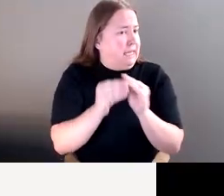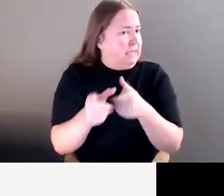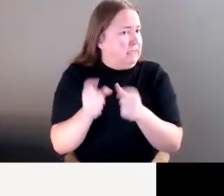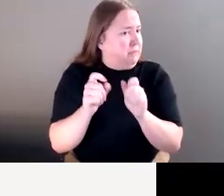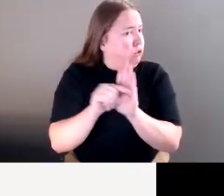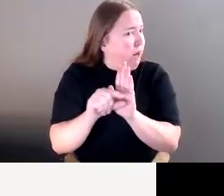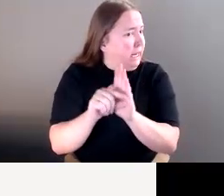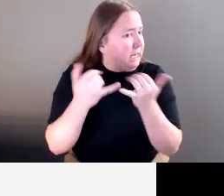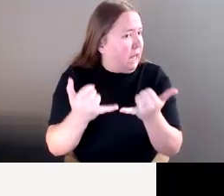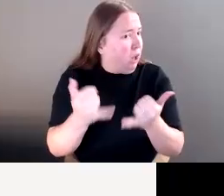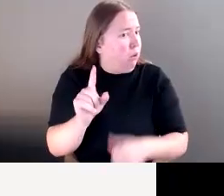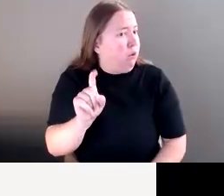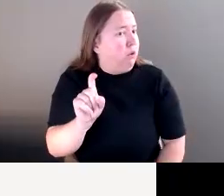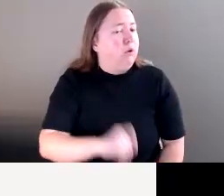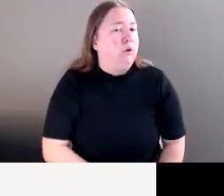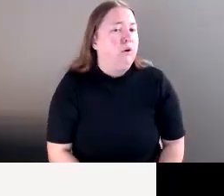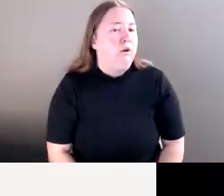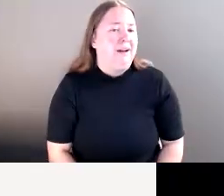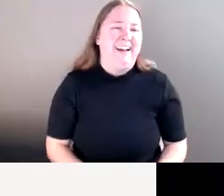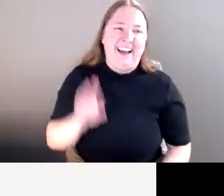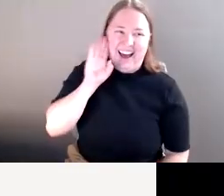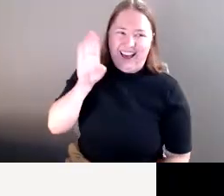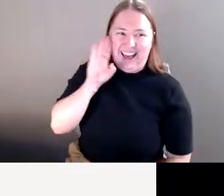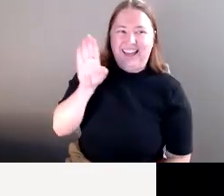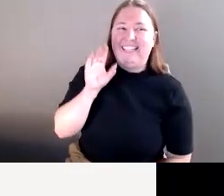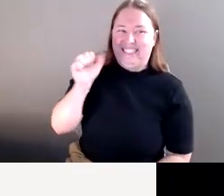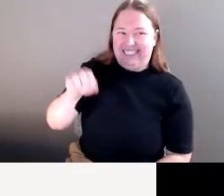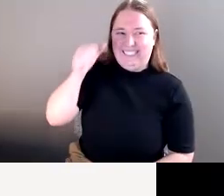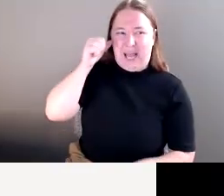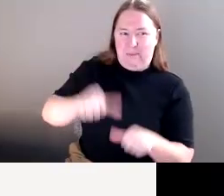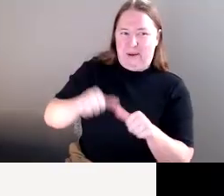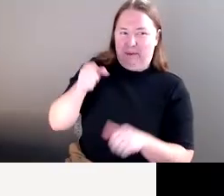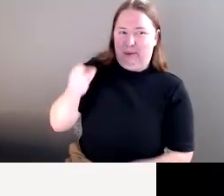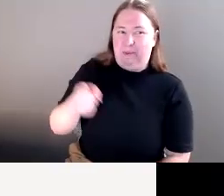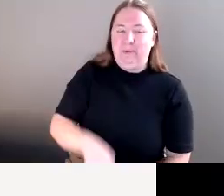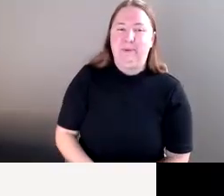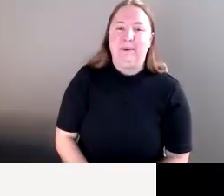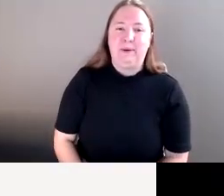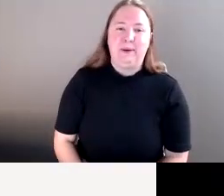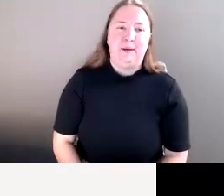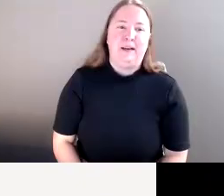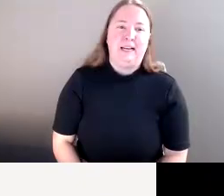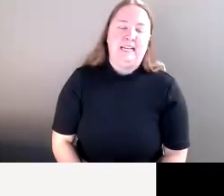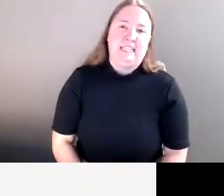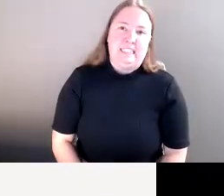Hi Lesley, yes, I do remember you. They have not.